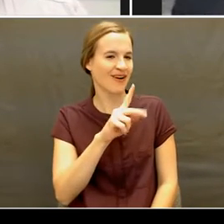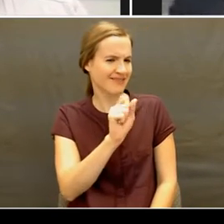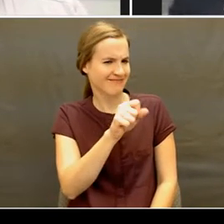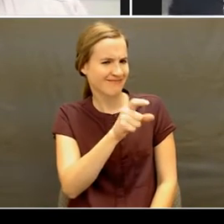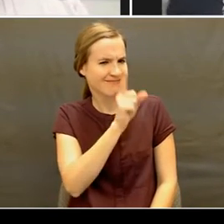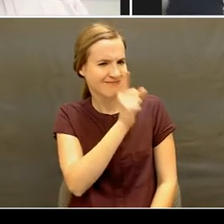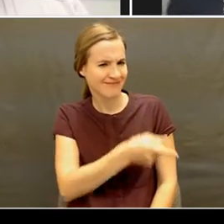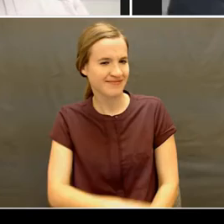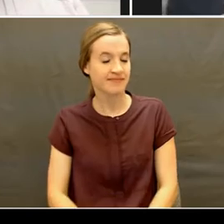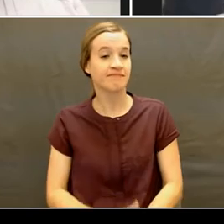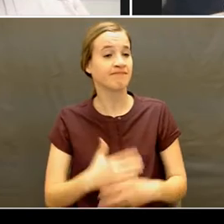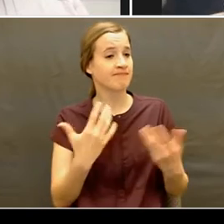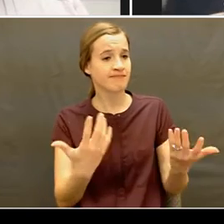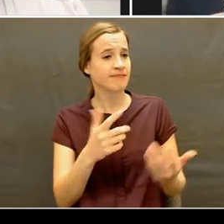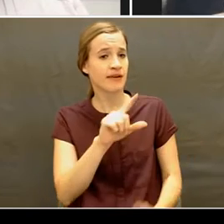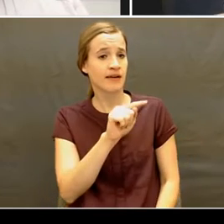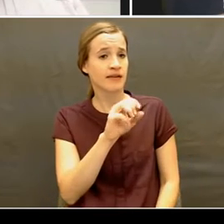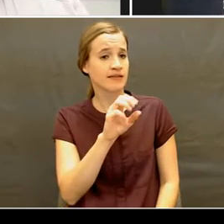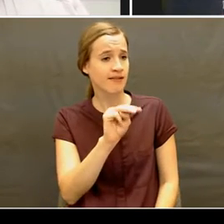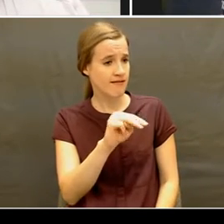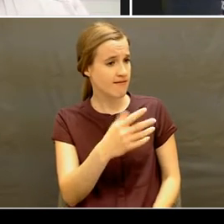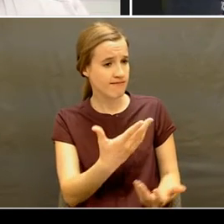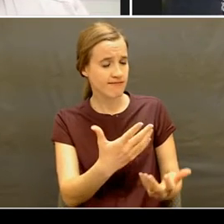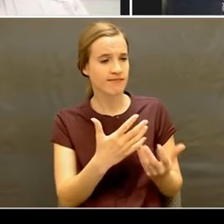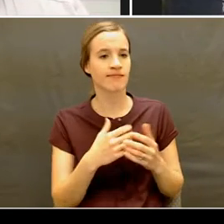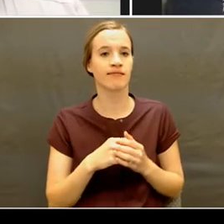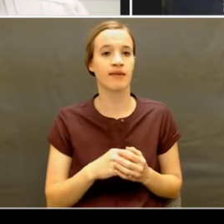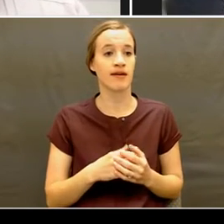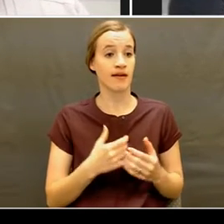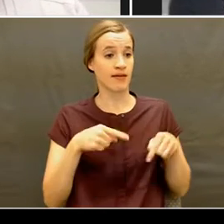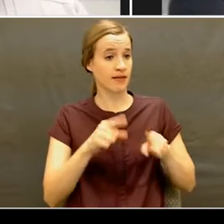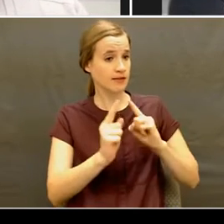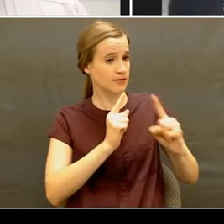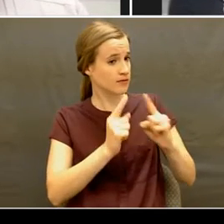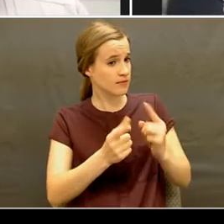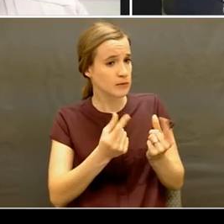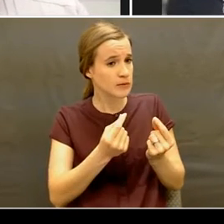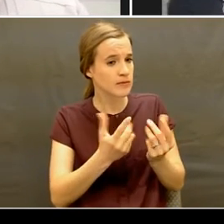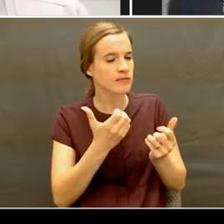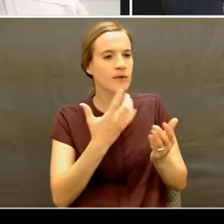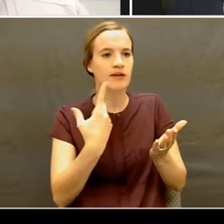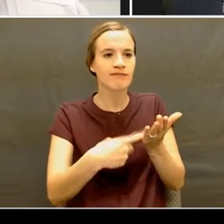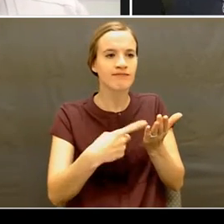Mark: No question. So, Tom, I want to talk a little bit about your history. You've been